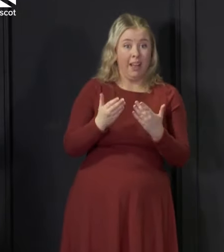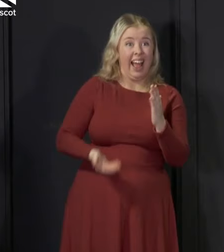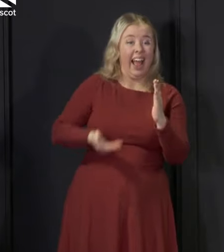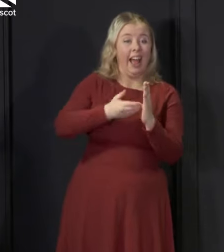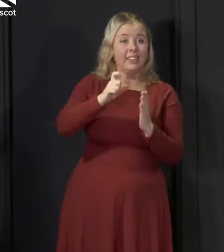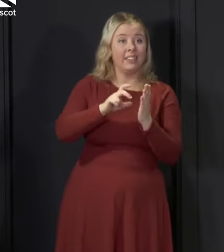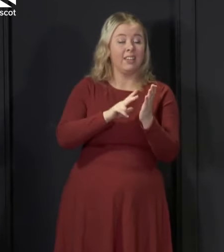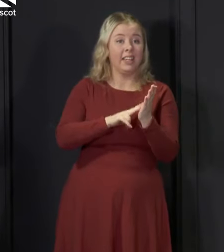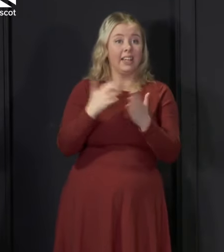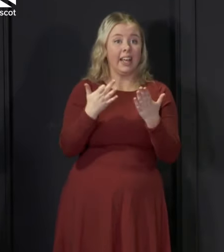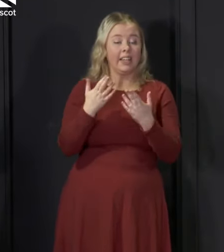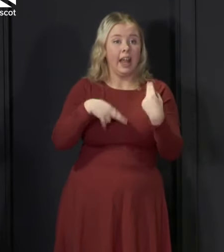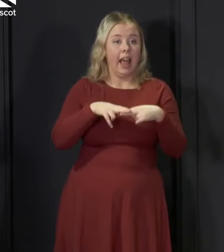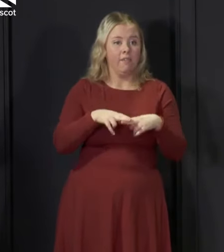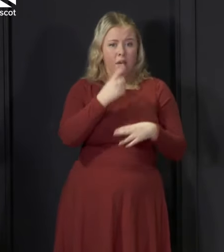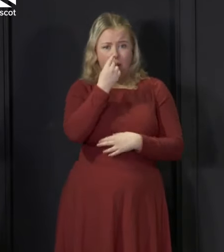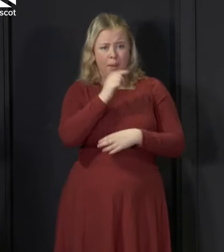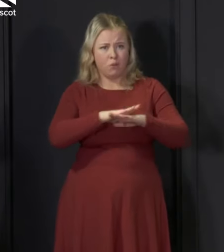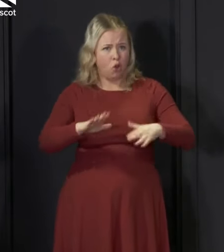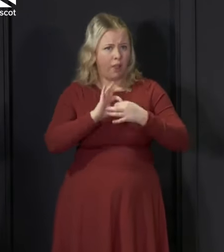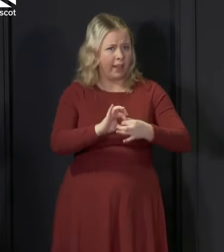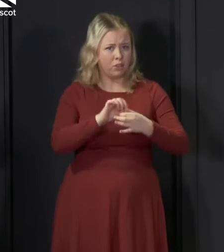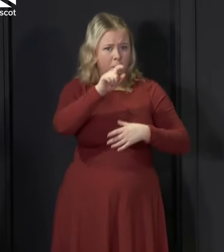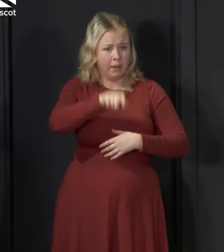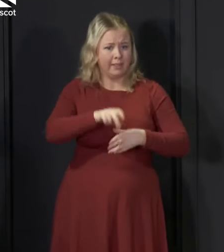when perhaps it's not the reason. So we've got no reason to believe that there is an